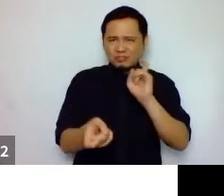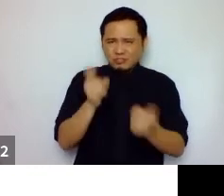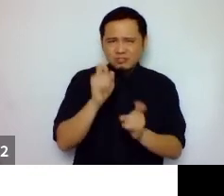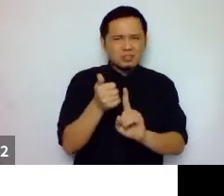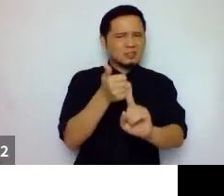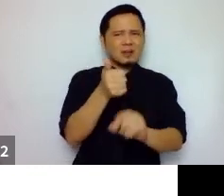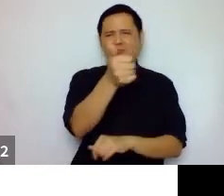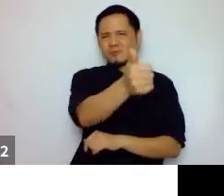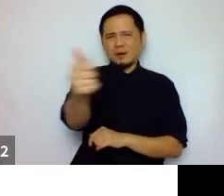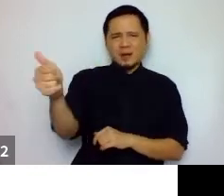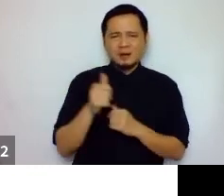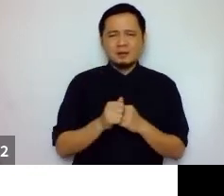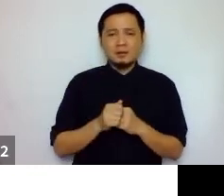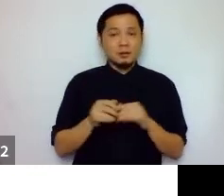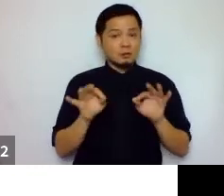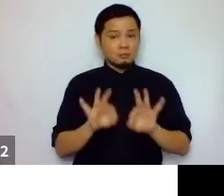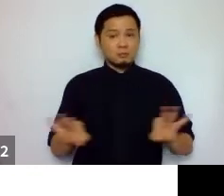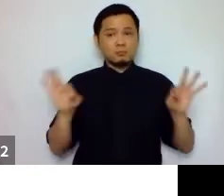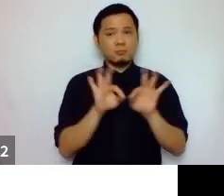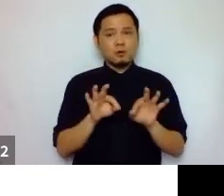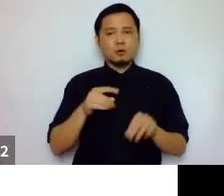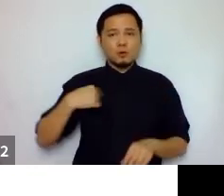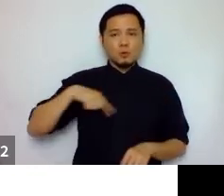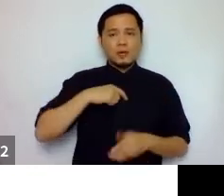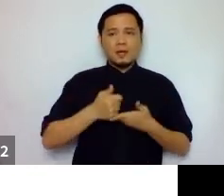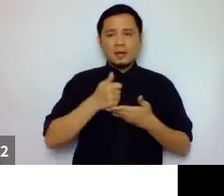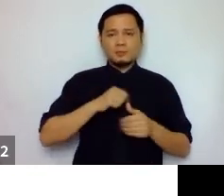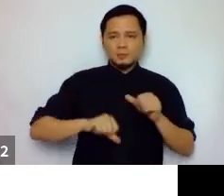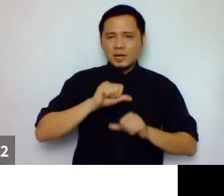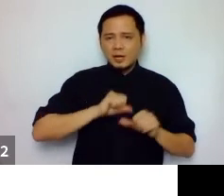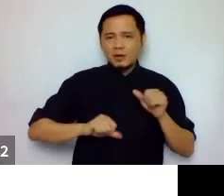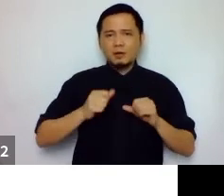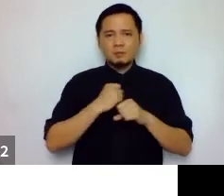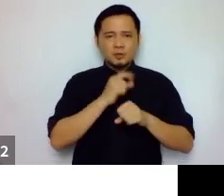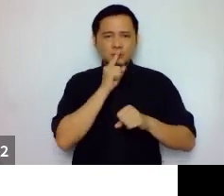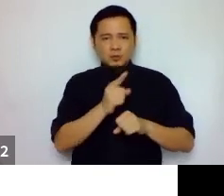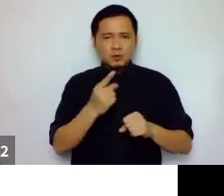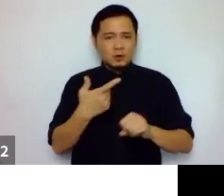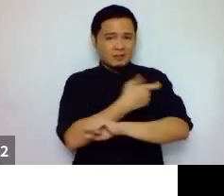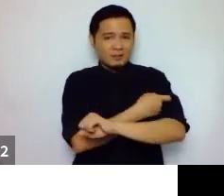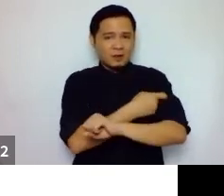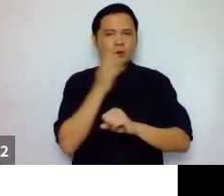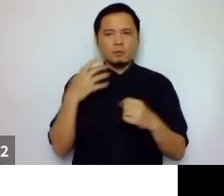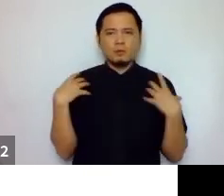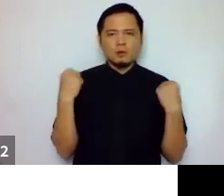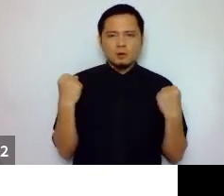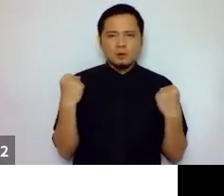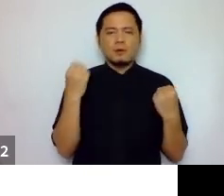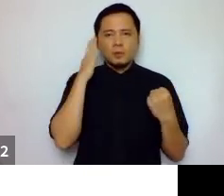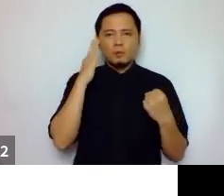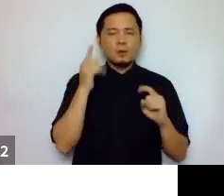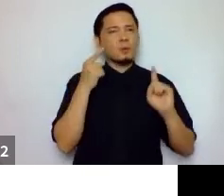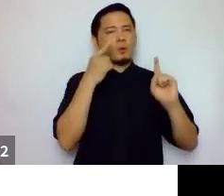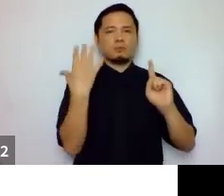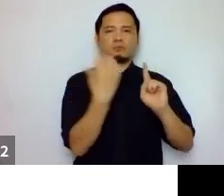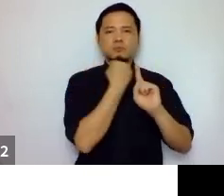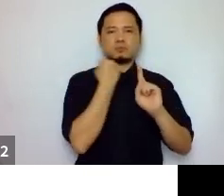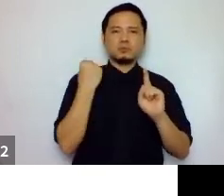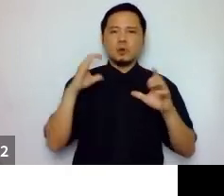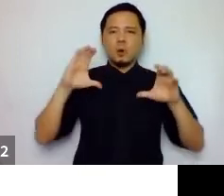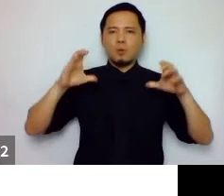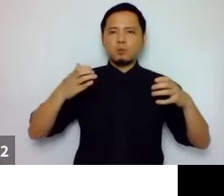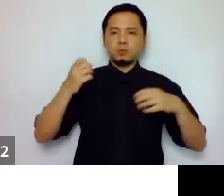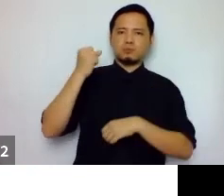It’s important that we all help each other build the vaccine confidence so we can achieve herd immunity so our Christmas will be joyful this year.